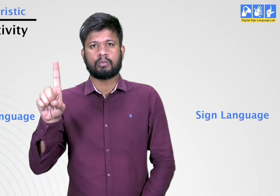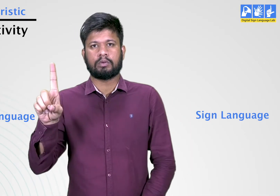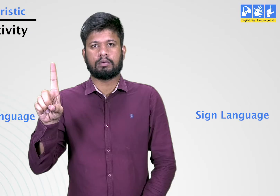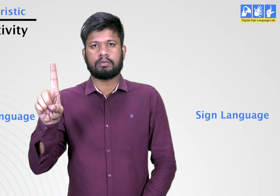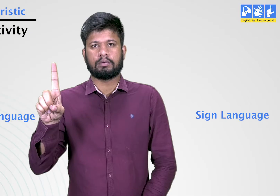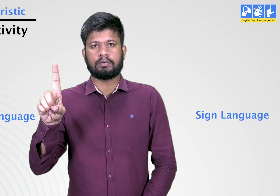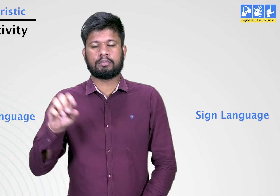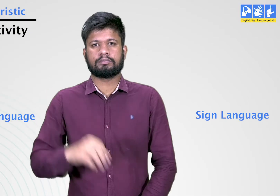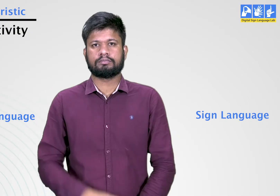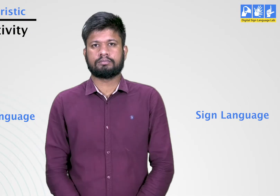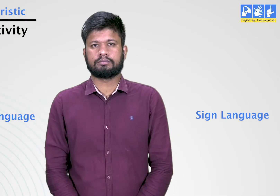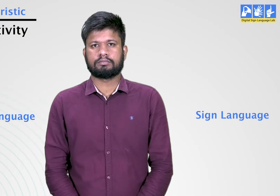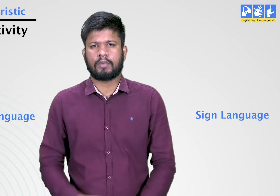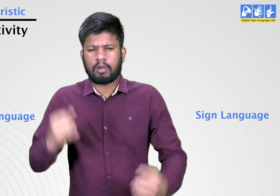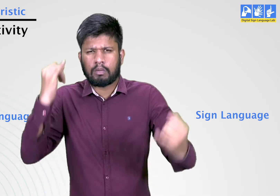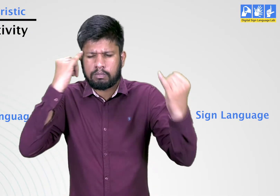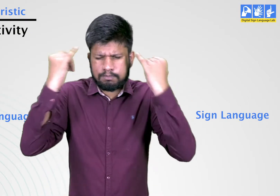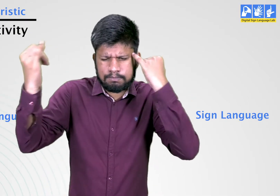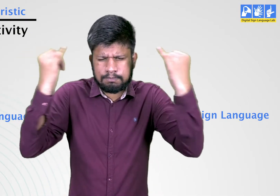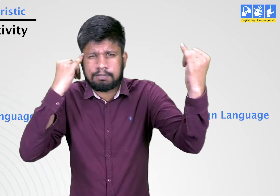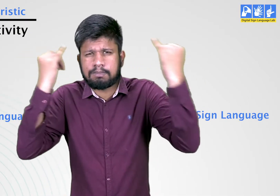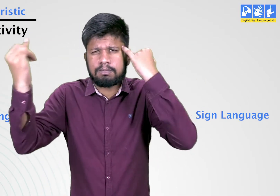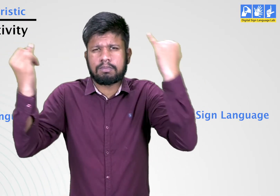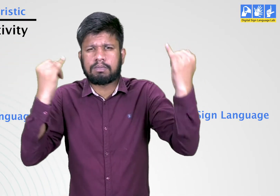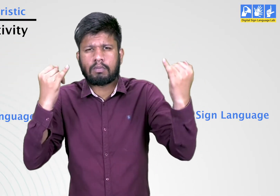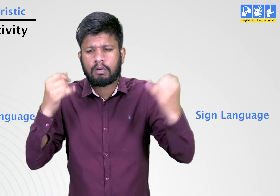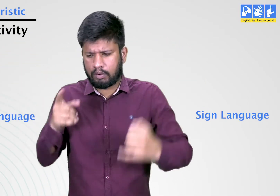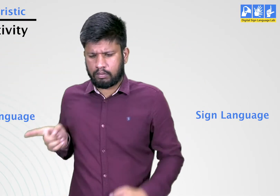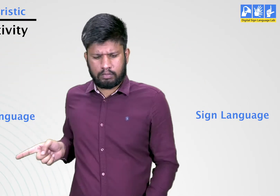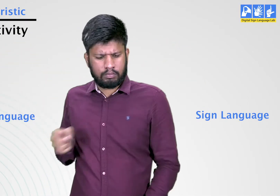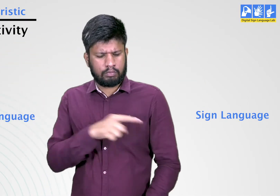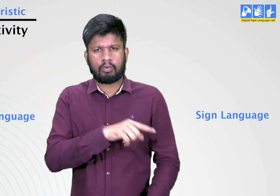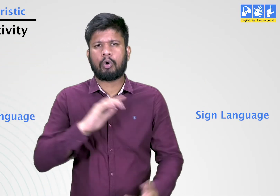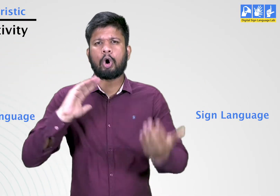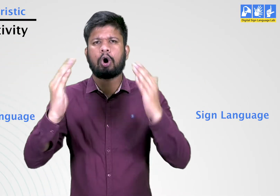First, Creativity